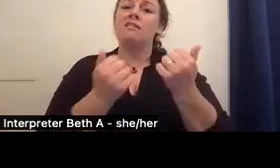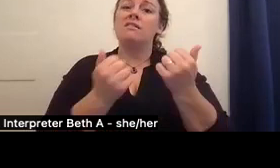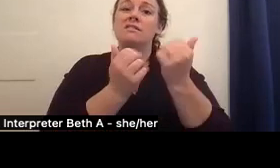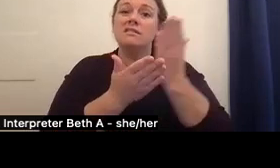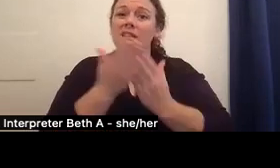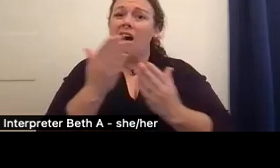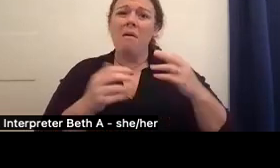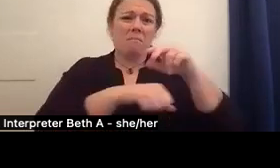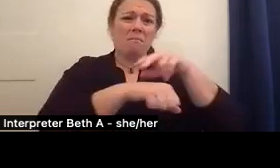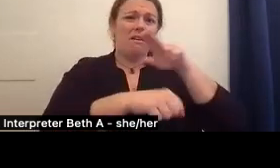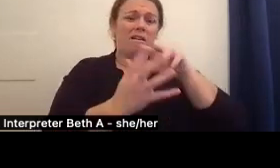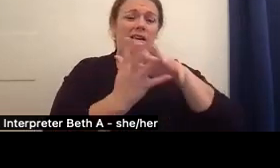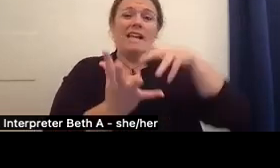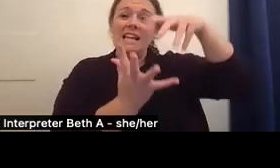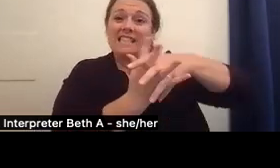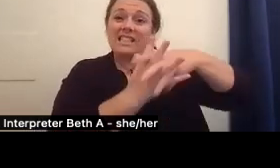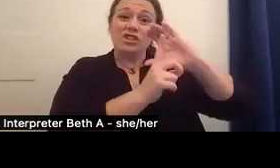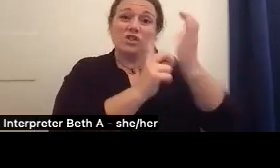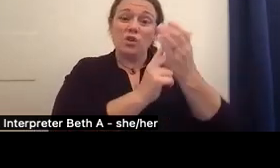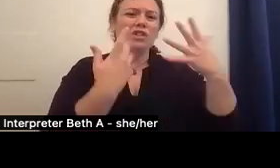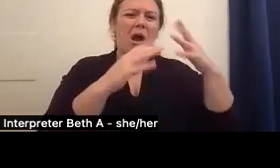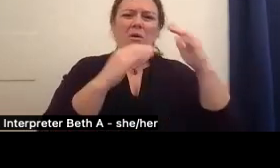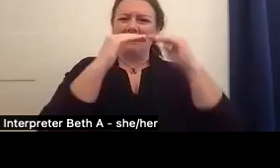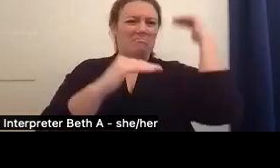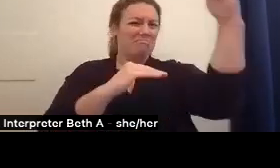And I'm not going to get into that discussion about, you know, who's more civilized, who's less